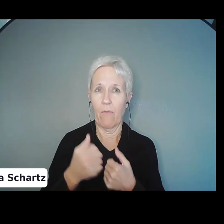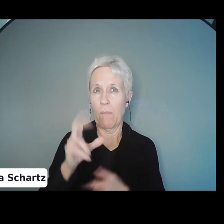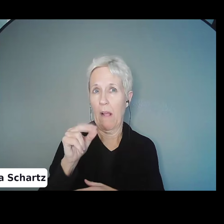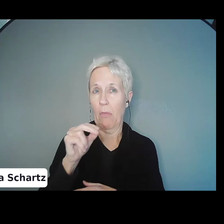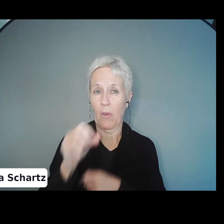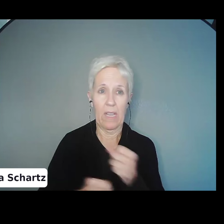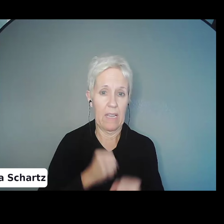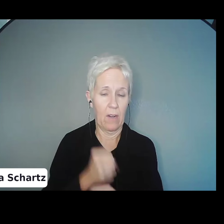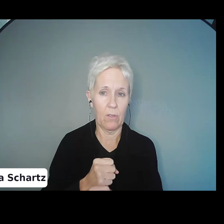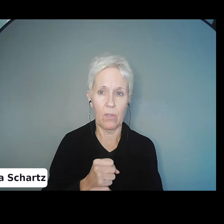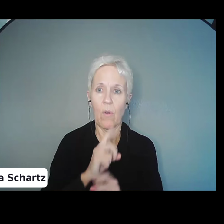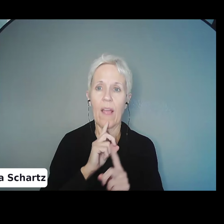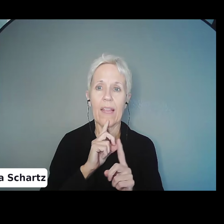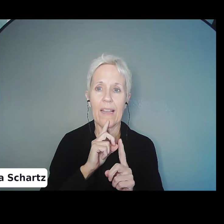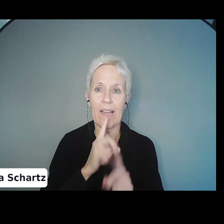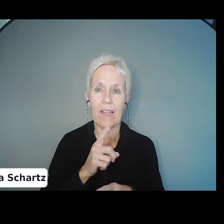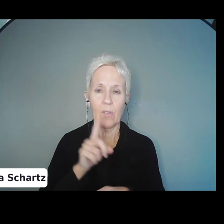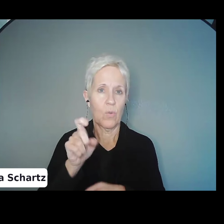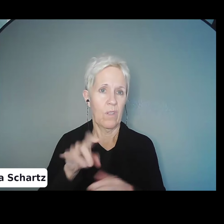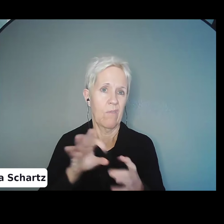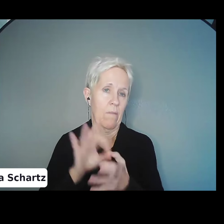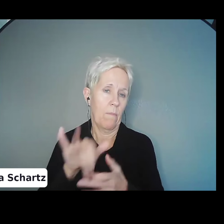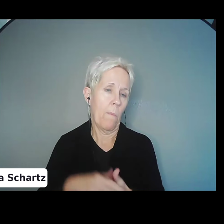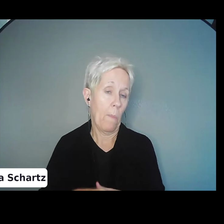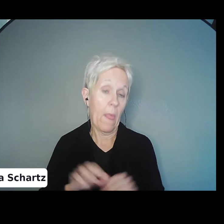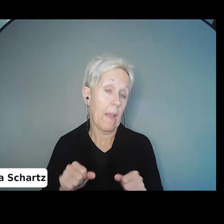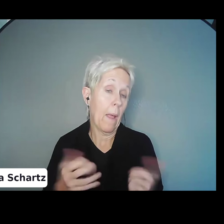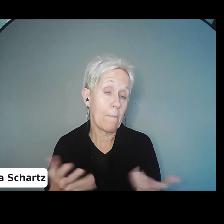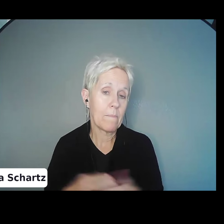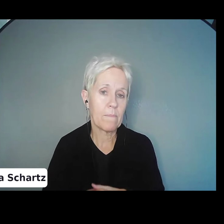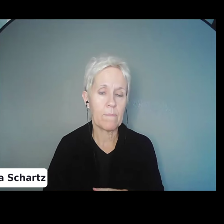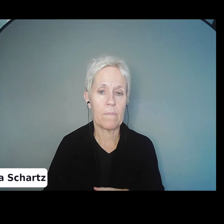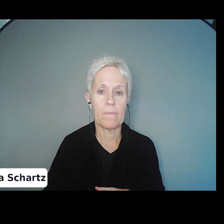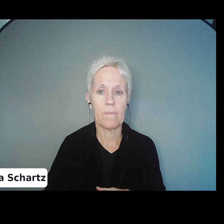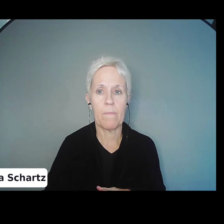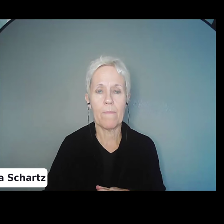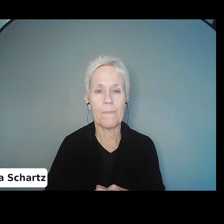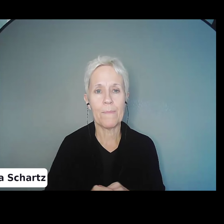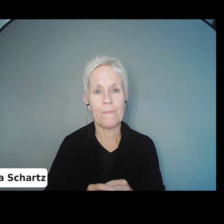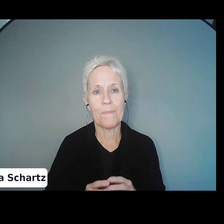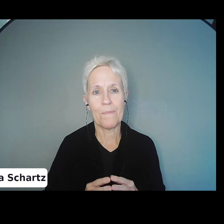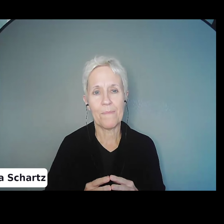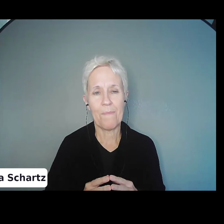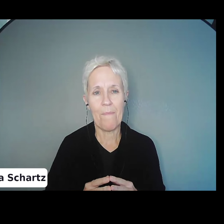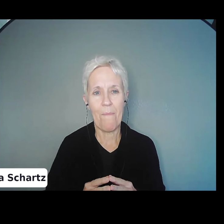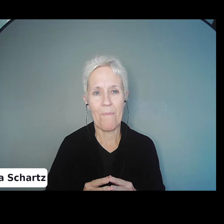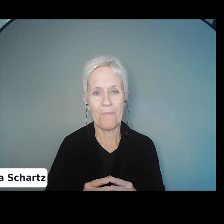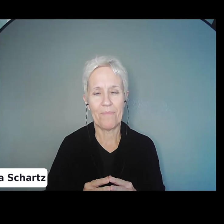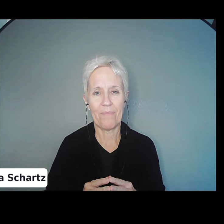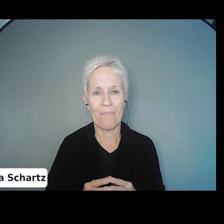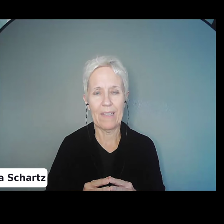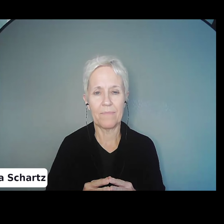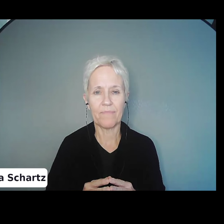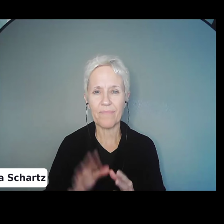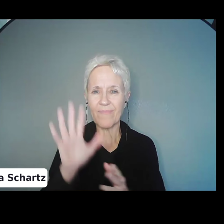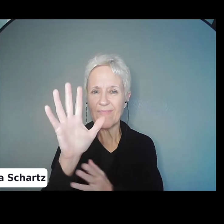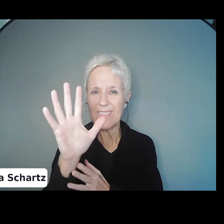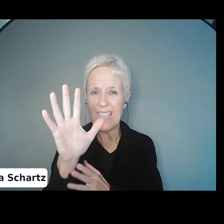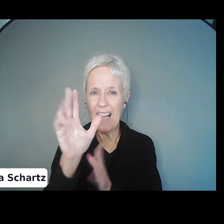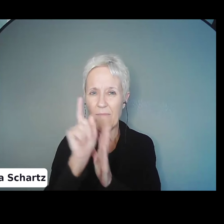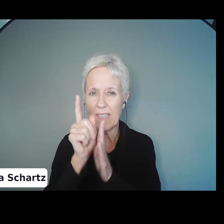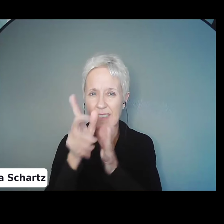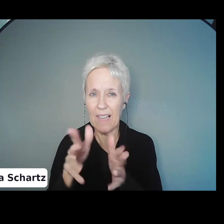Daniel: But if there are more specific questions about dungeon and dragons I've been playing for about 30 years.